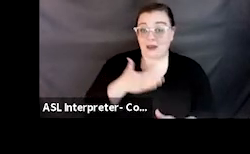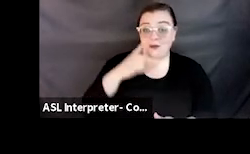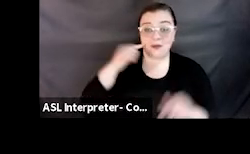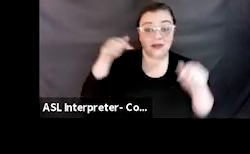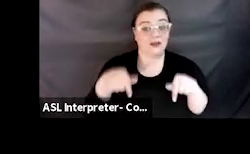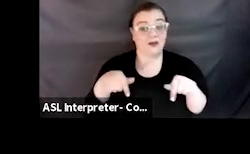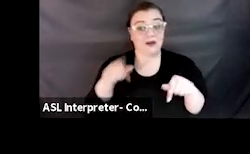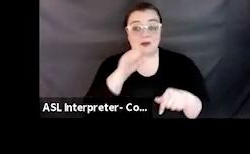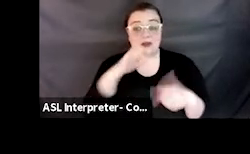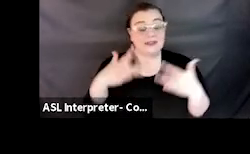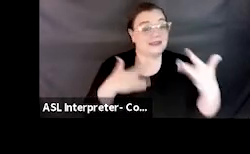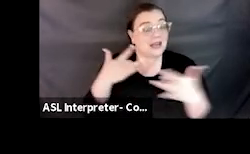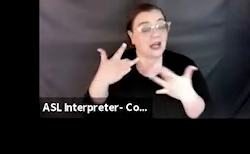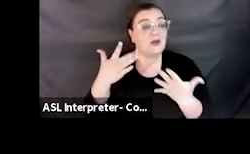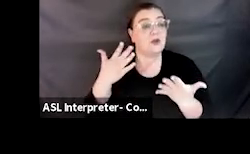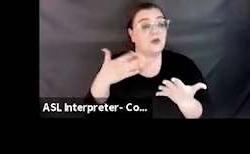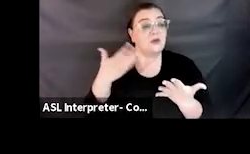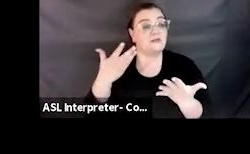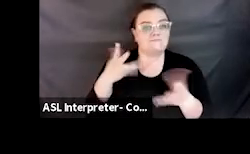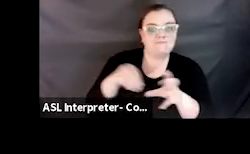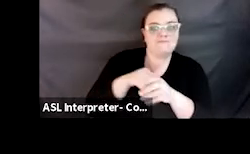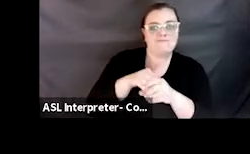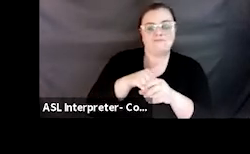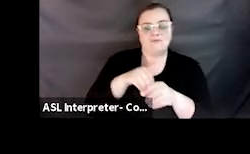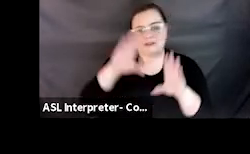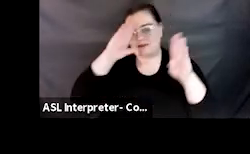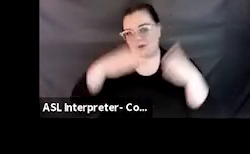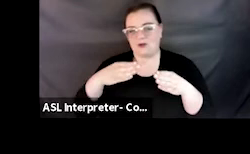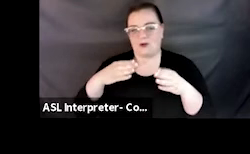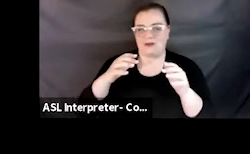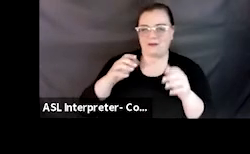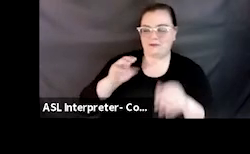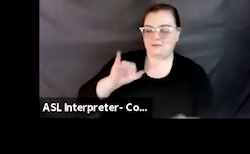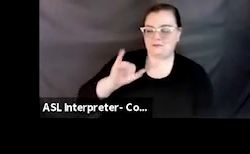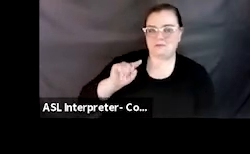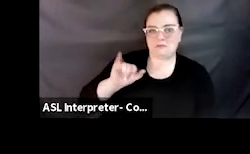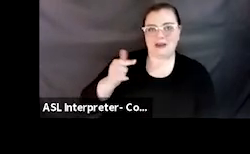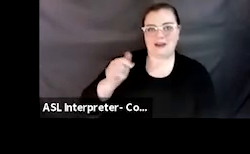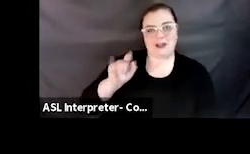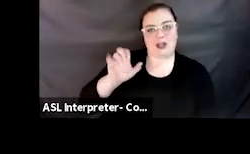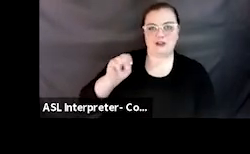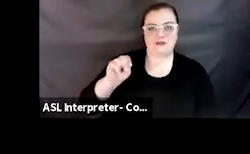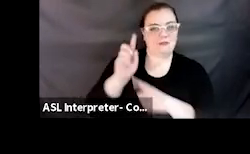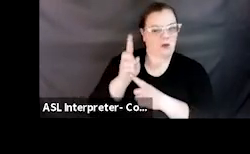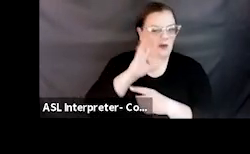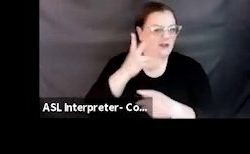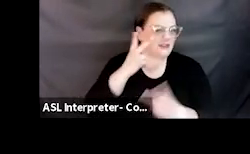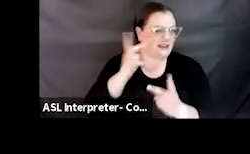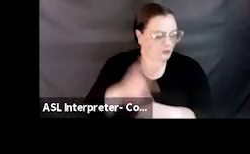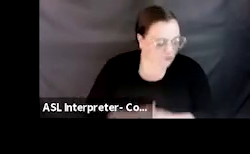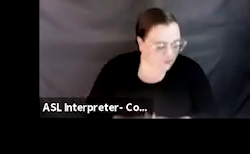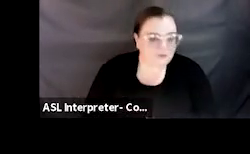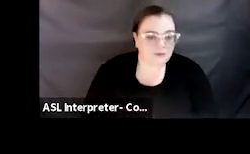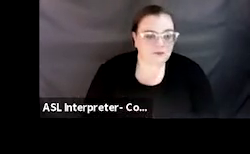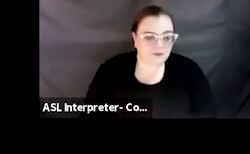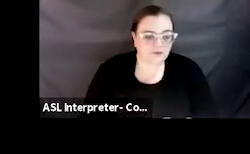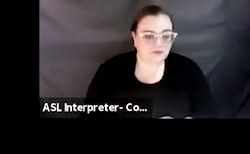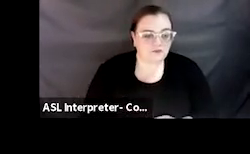Alan Hanson: that's my my background i'm glad to be part of this, and really excited to be handling the mitigation moment that will have later on in the presentation.